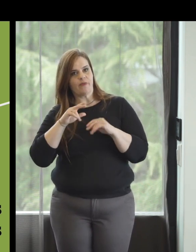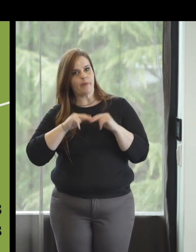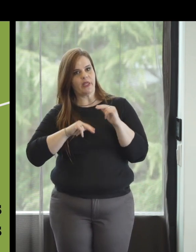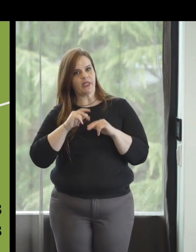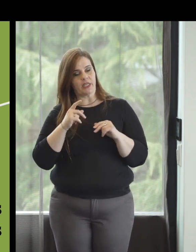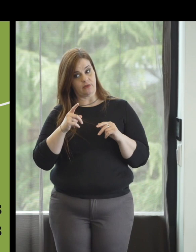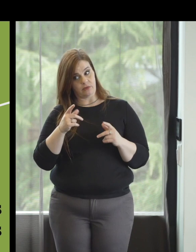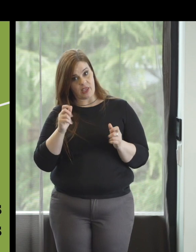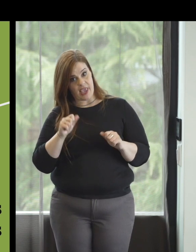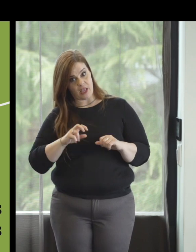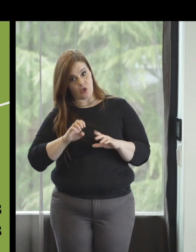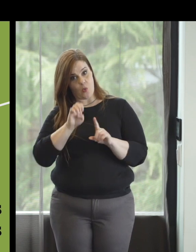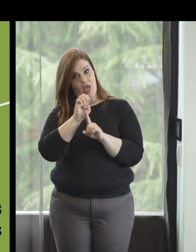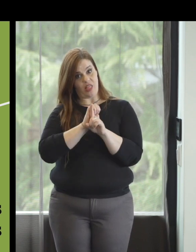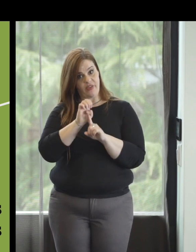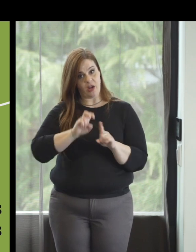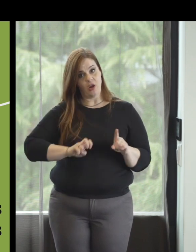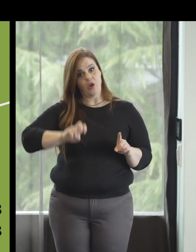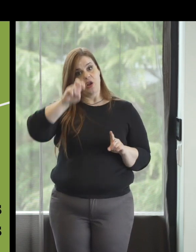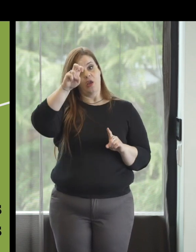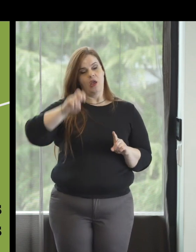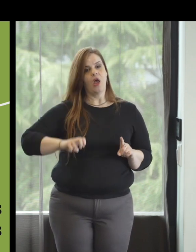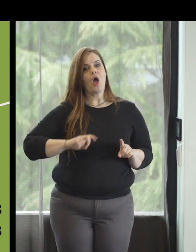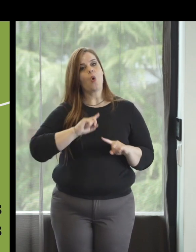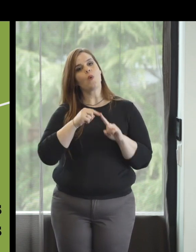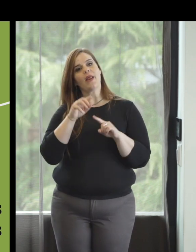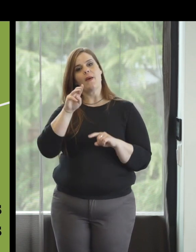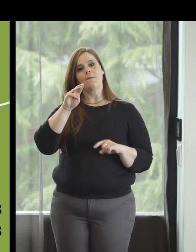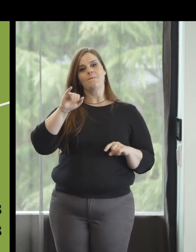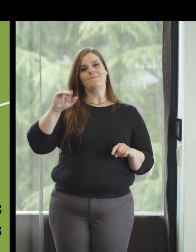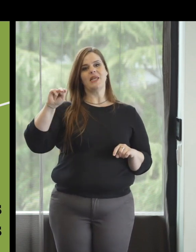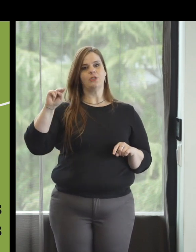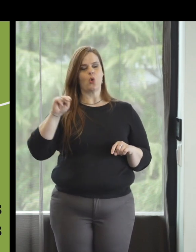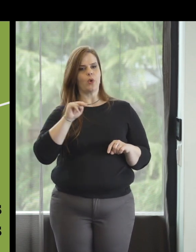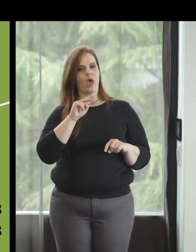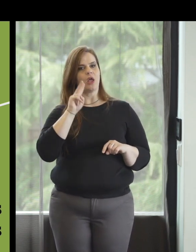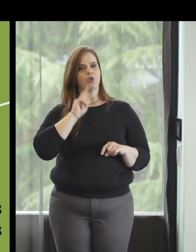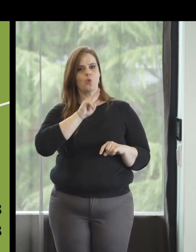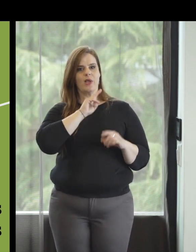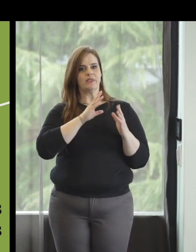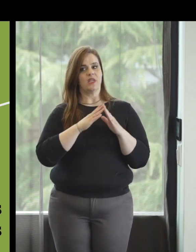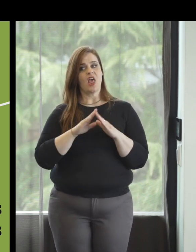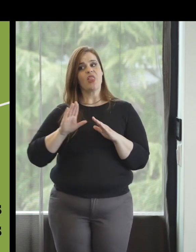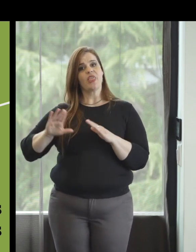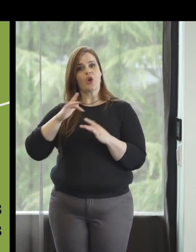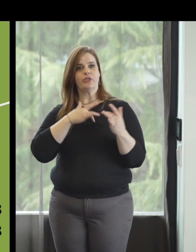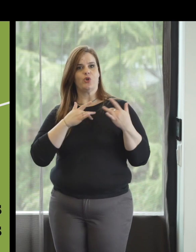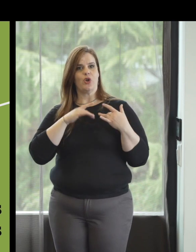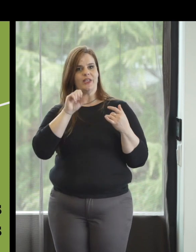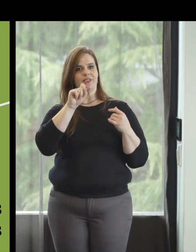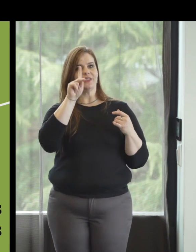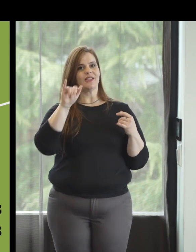when working in Minnesota twin cities their concerns are all about Skyways because 6 months out of the year